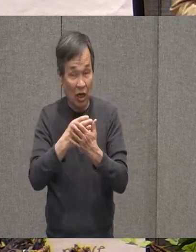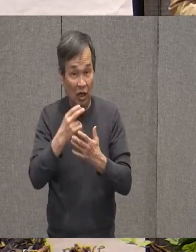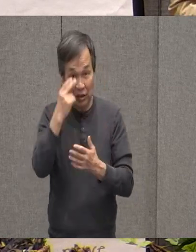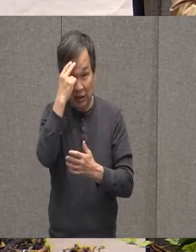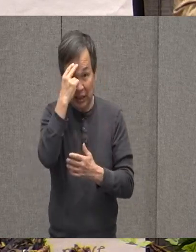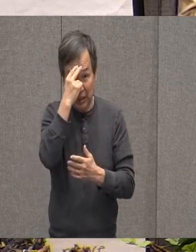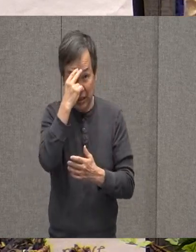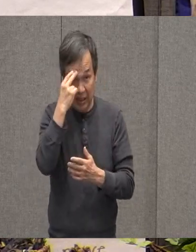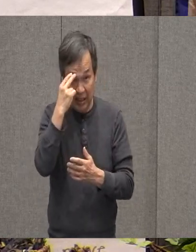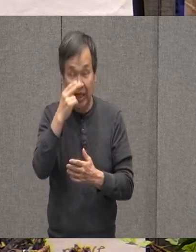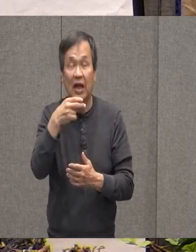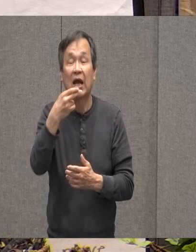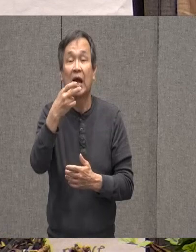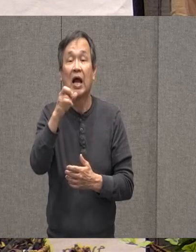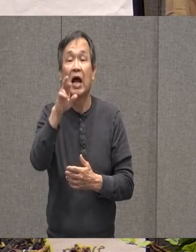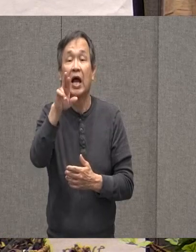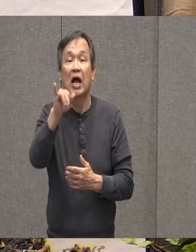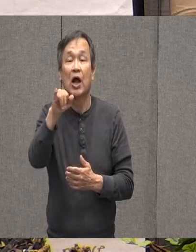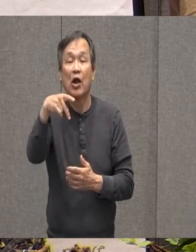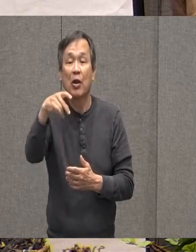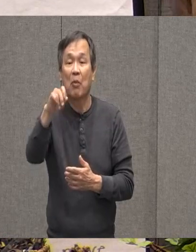Do you know how much money she makes, each year?